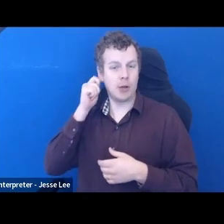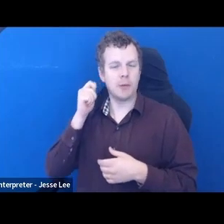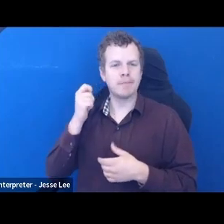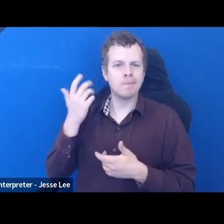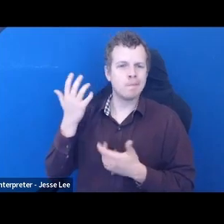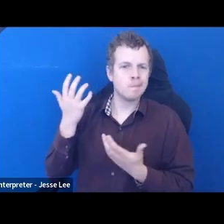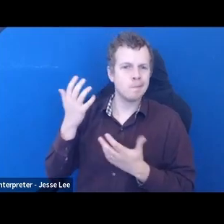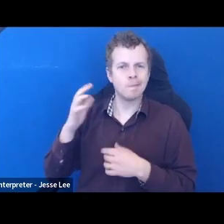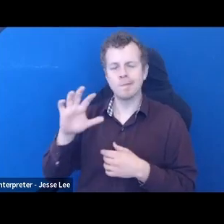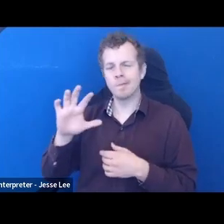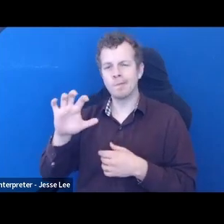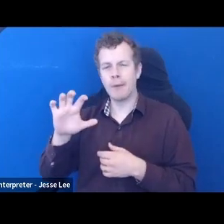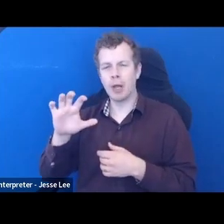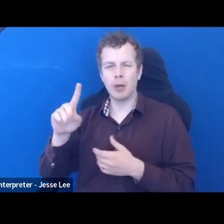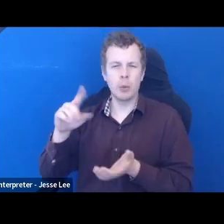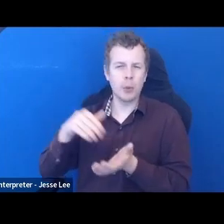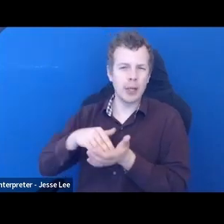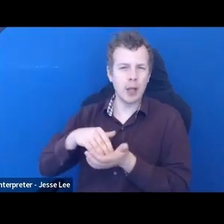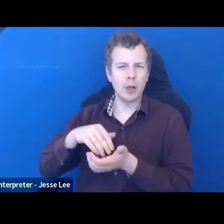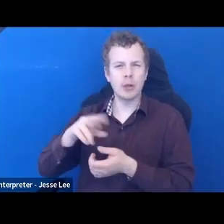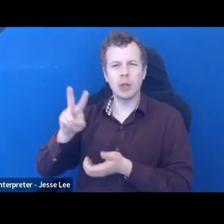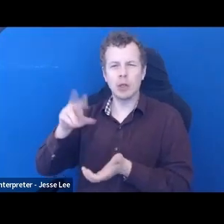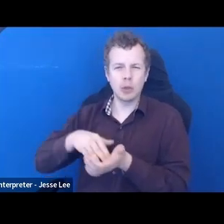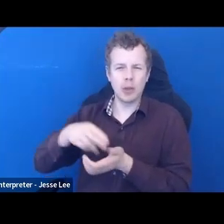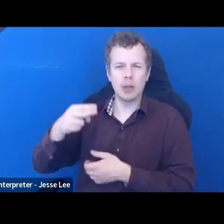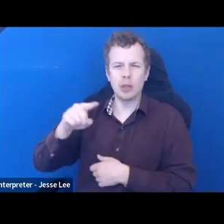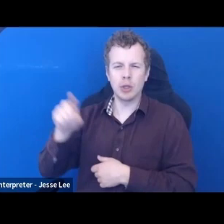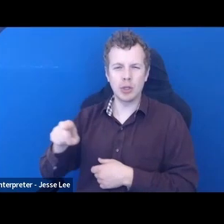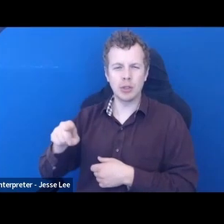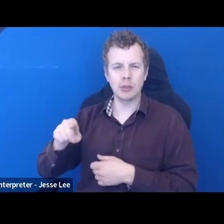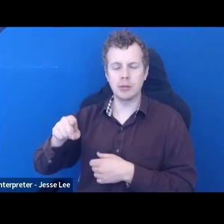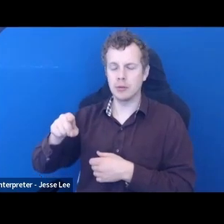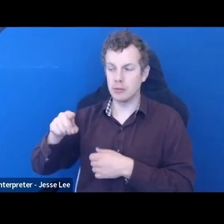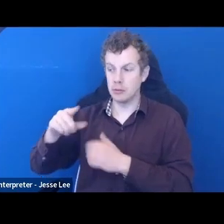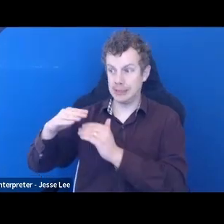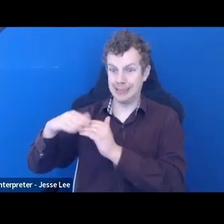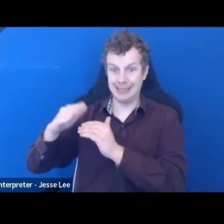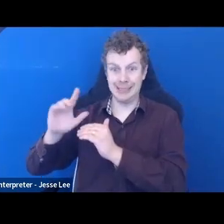1000 and 2000 hertz of greater than 15dbhl.